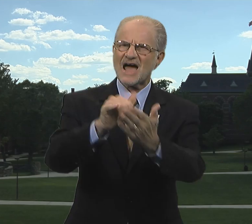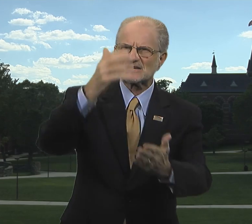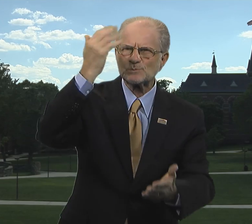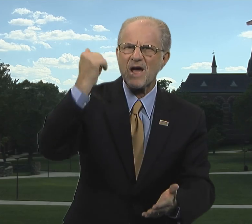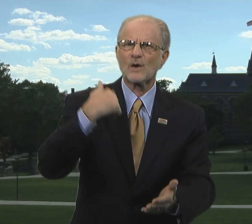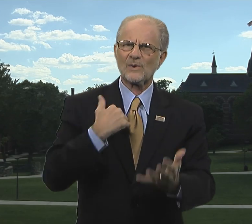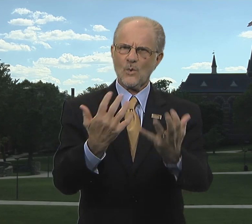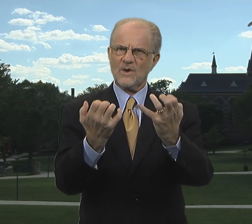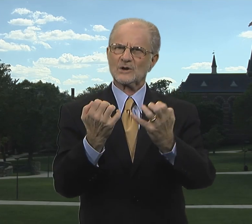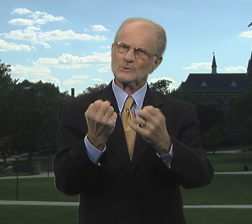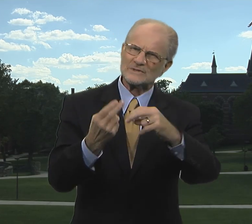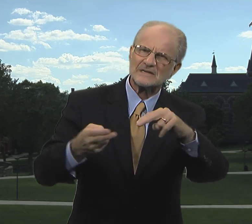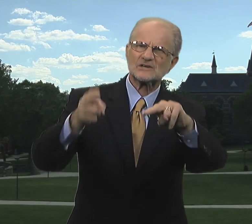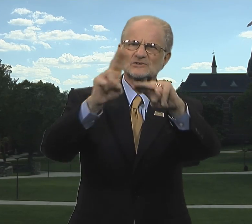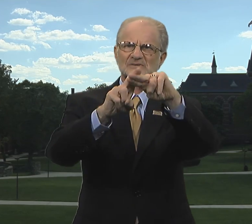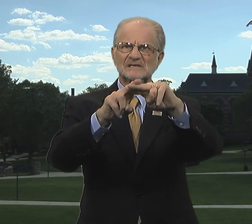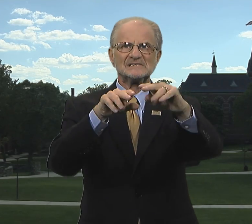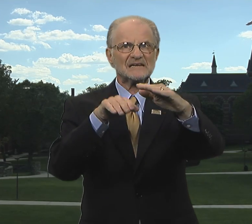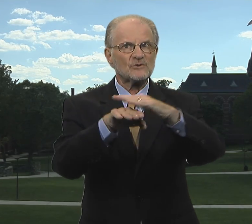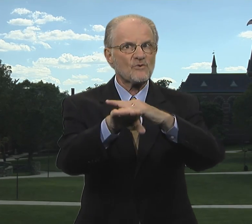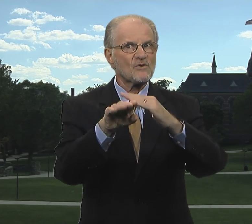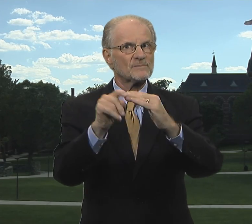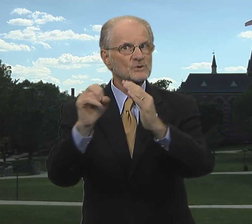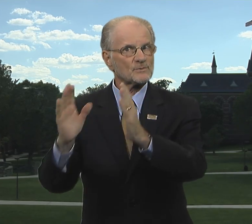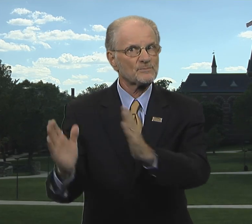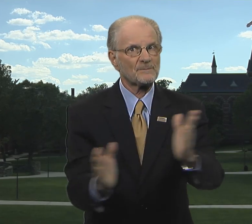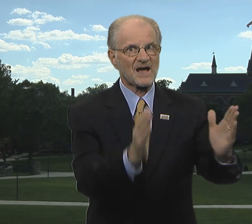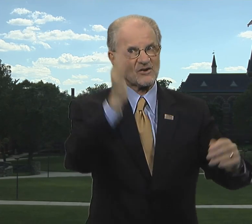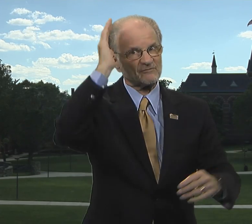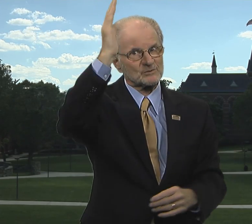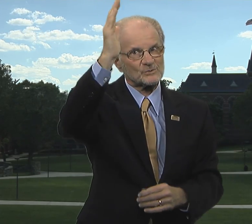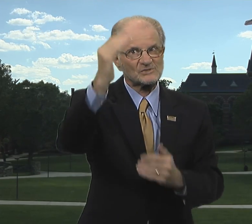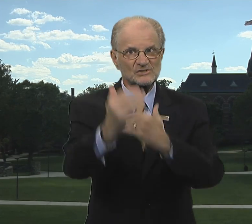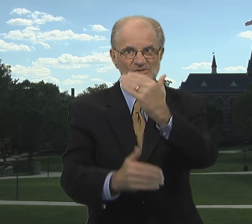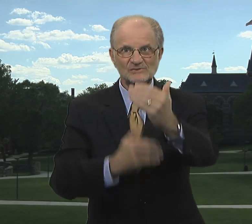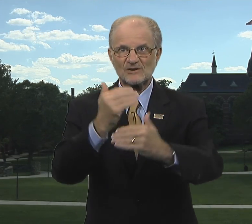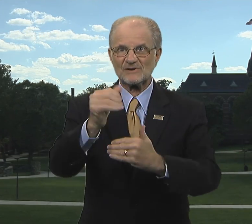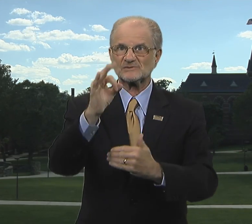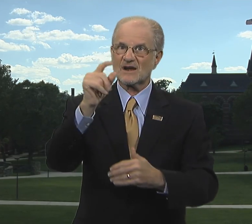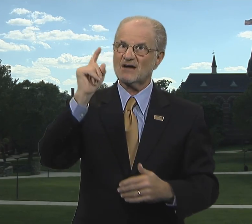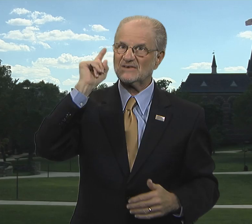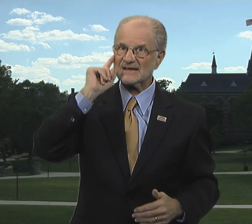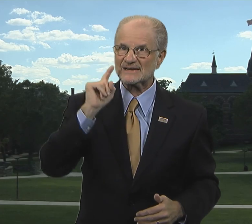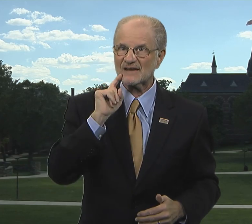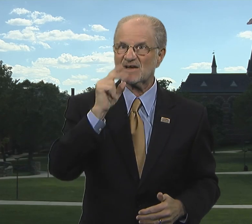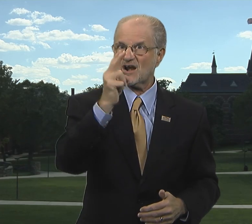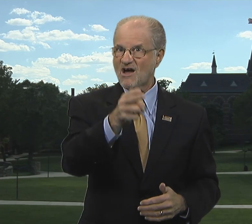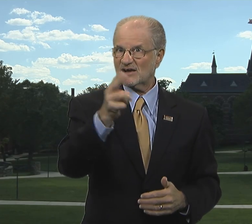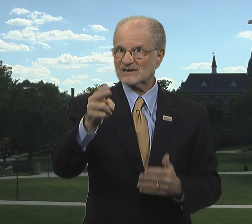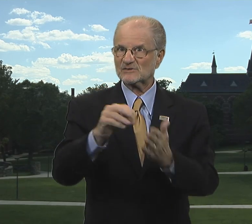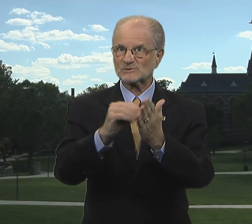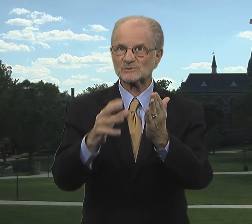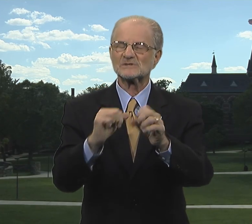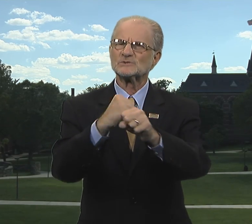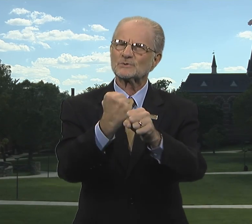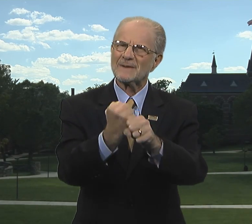And that is why we want to increase enrollment, to prepare future generations of deaf and hard of hearing students